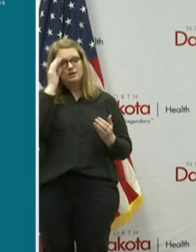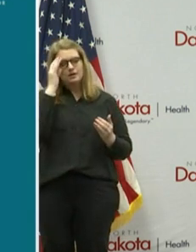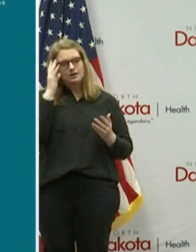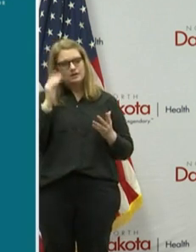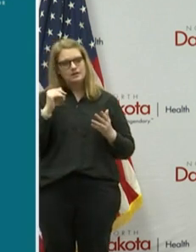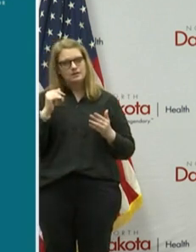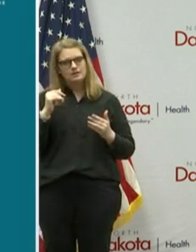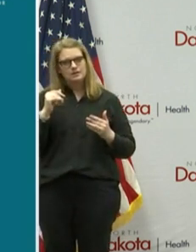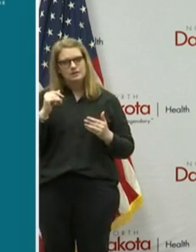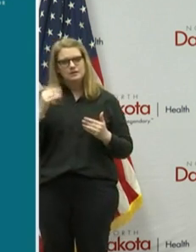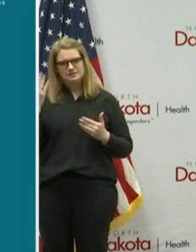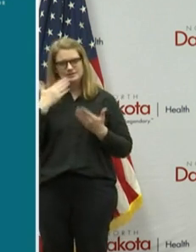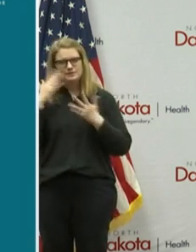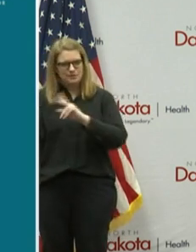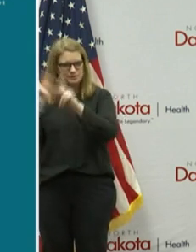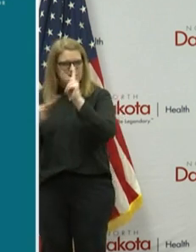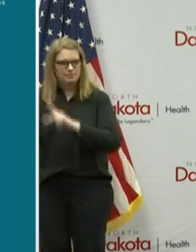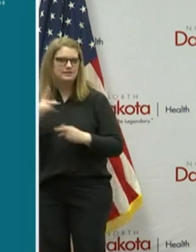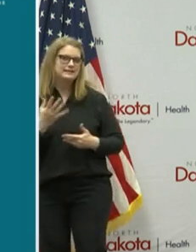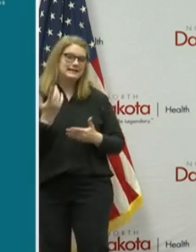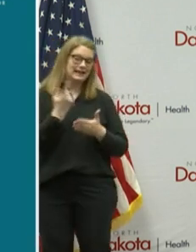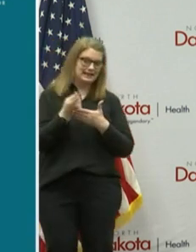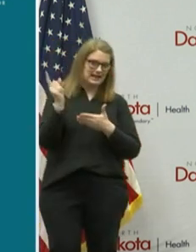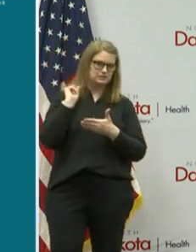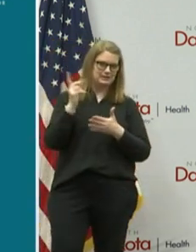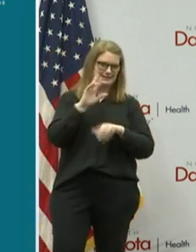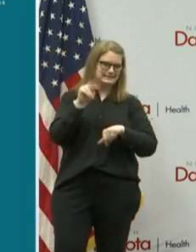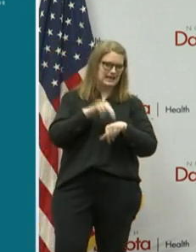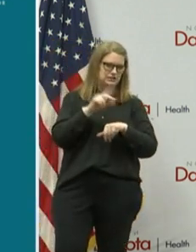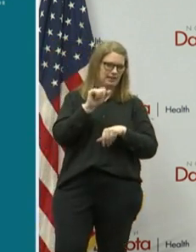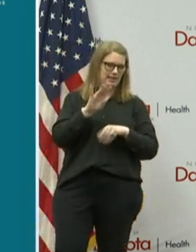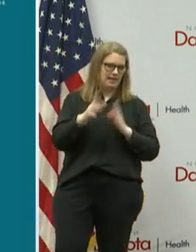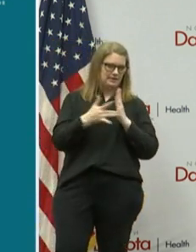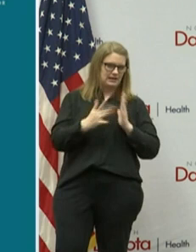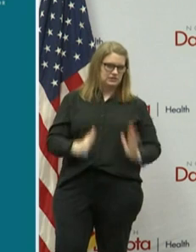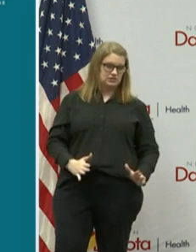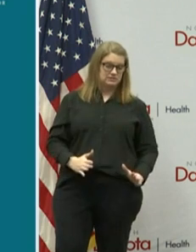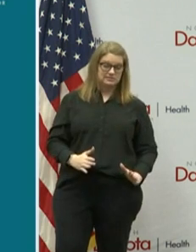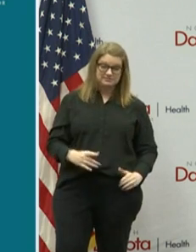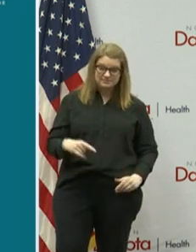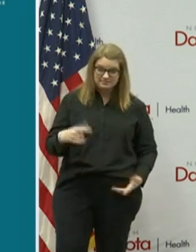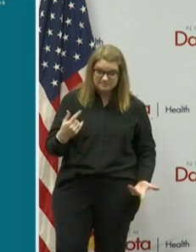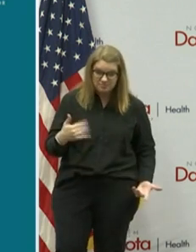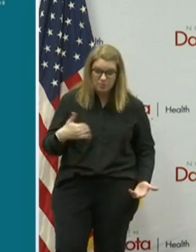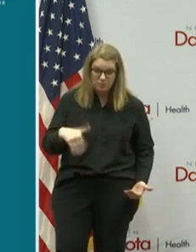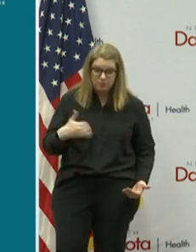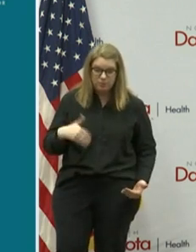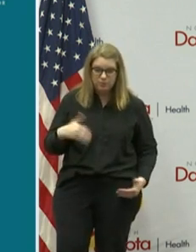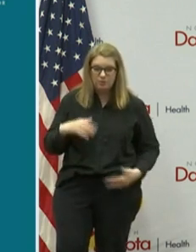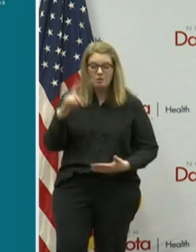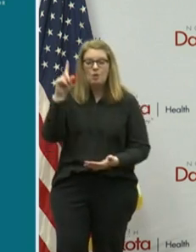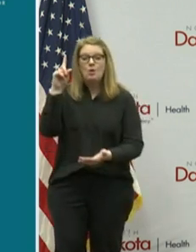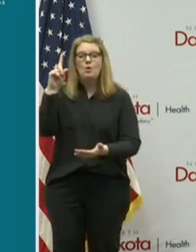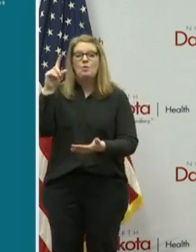BREAKING THAT RECORD AT 1,897 COMPLETED TESTS AND I WANT TO SAY THANK YOU TO THE PEOPLE -- I